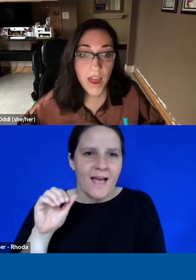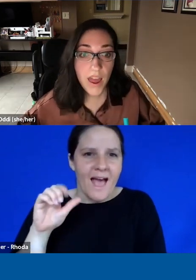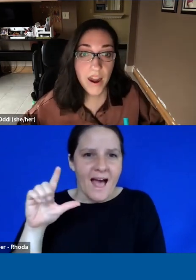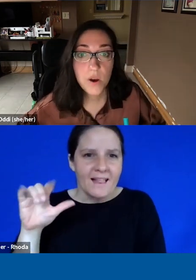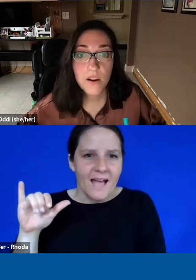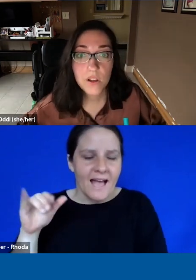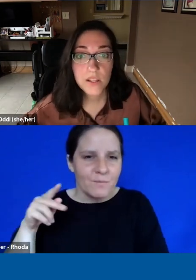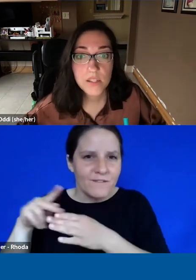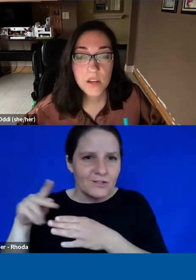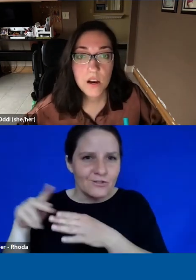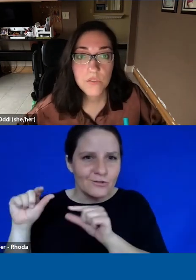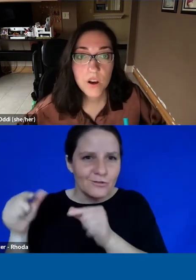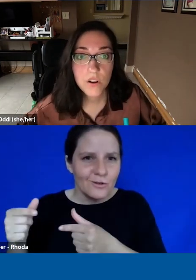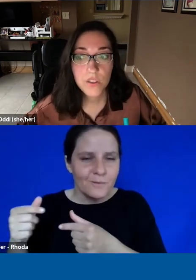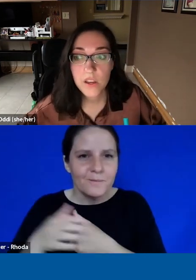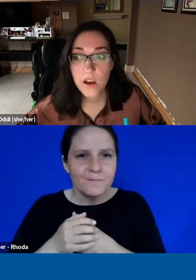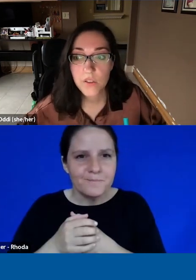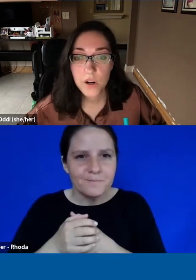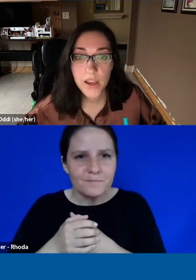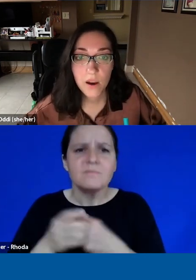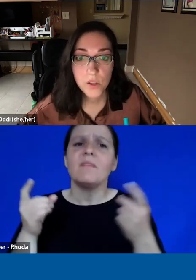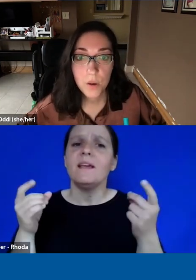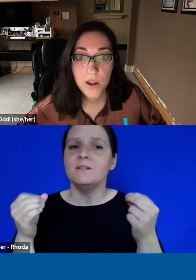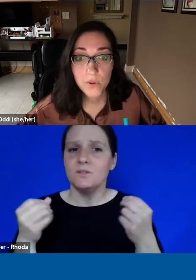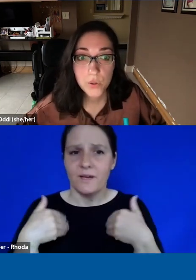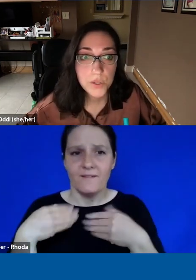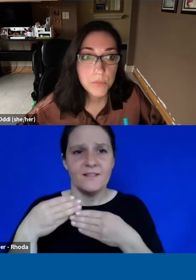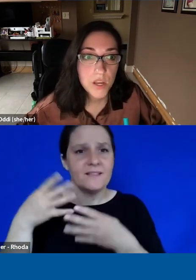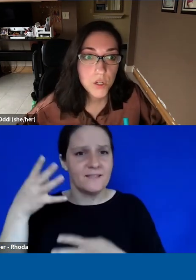and I do have a list of other accounts on my resources page